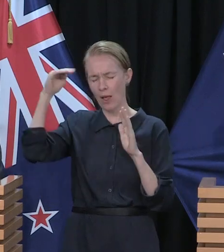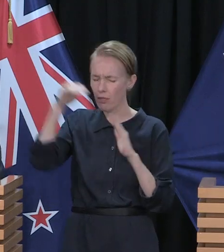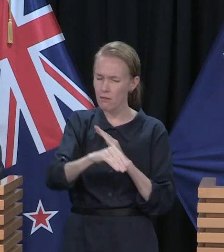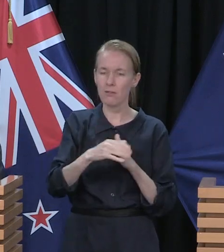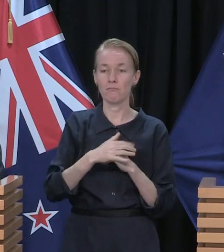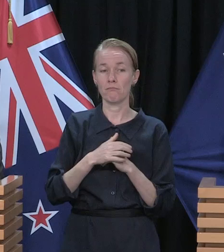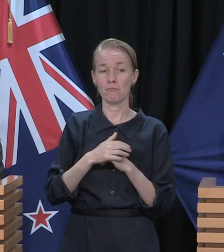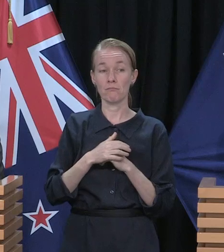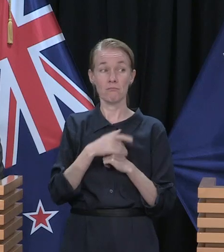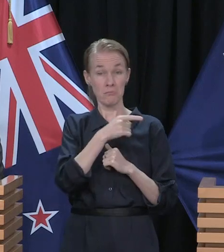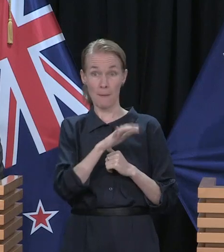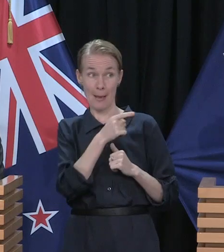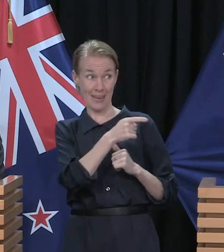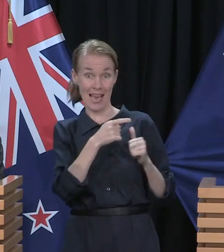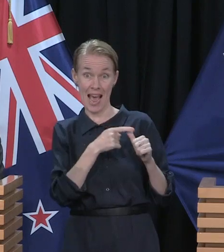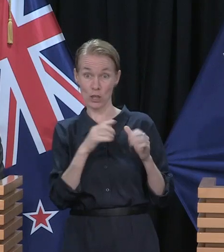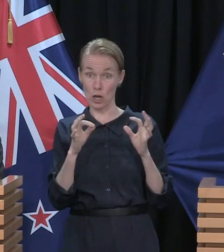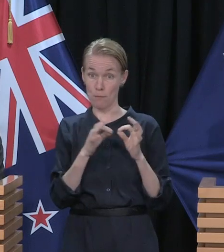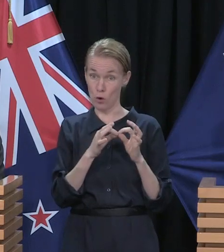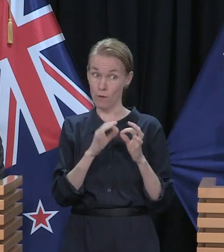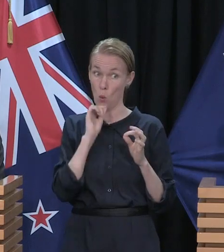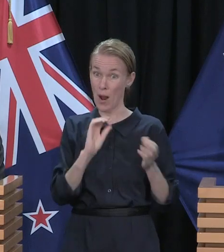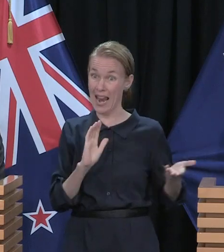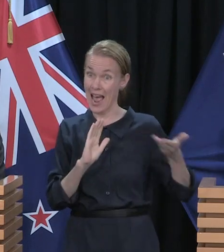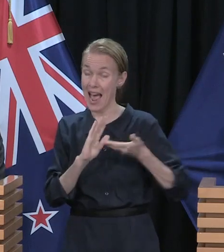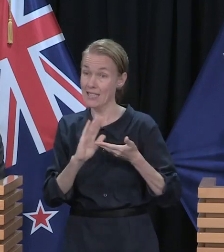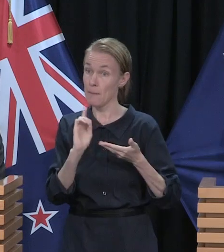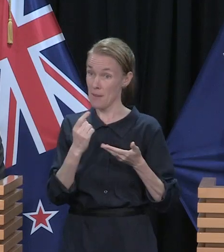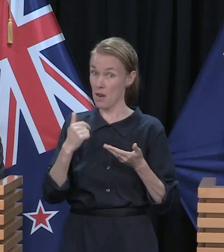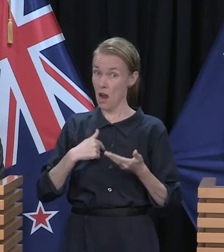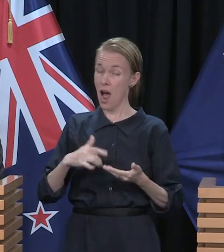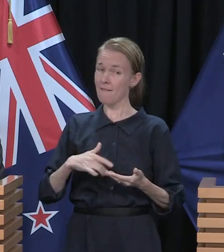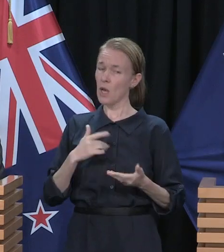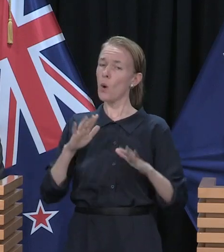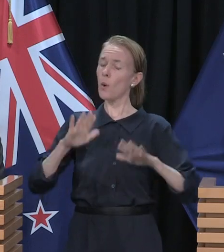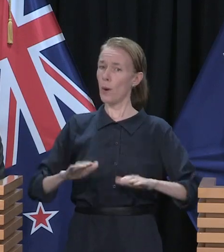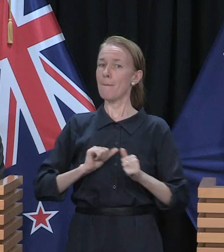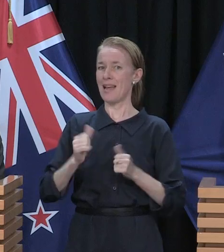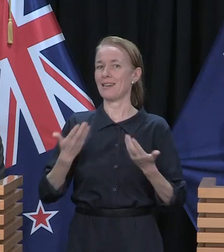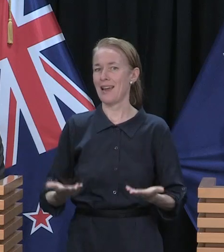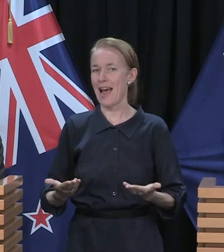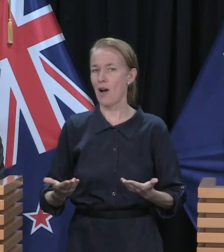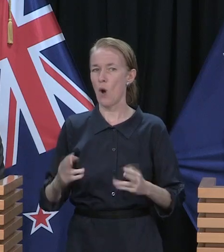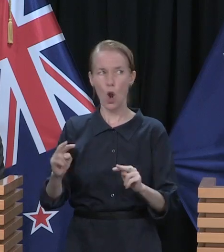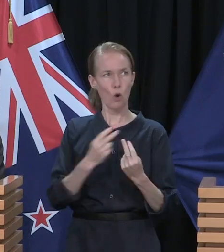and Kuan facilities -- quarantine facilities. I don't know whether the Director-General wanted to